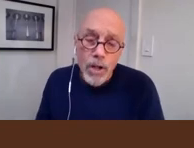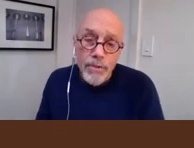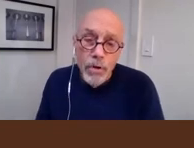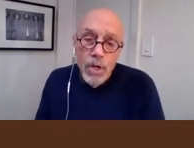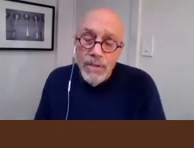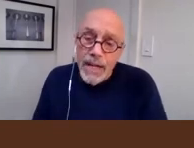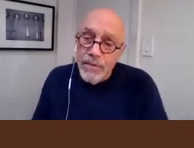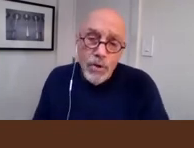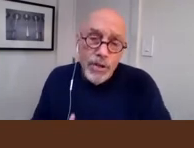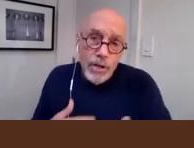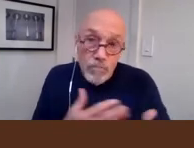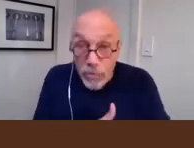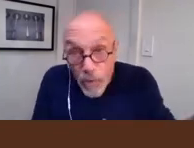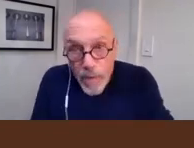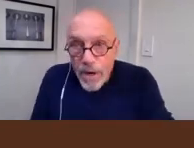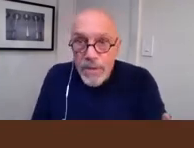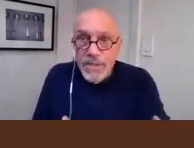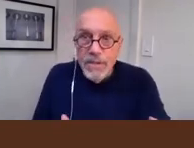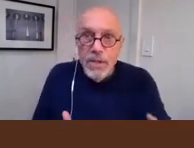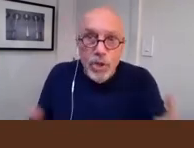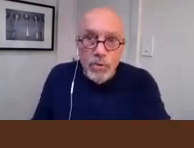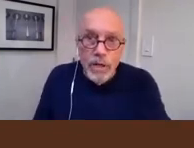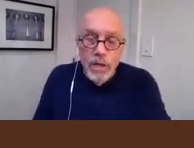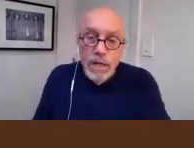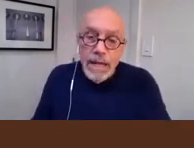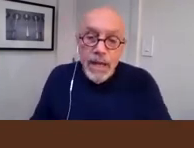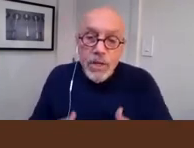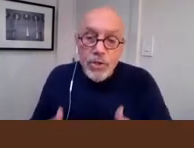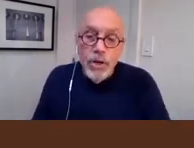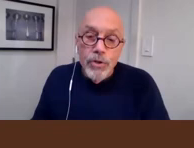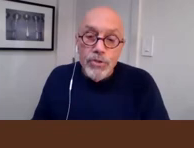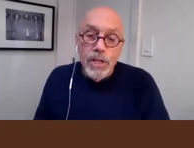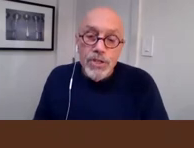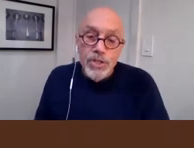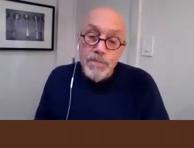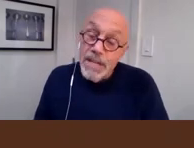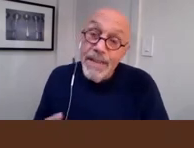but also they got to know the grandparents and the children and they enjoy those relationships.